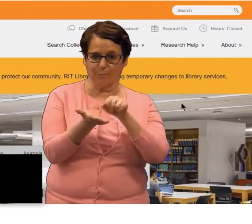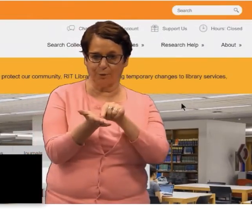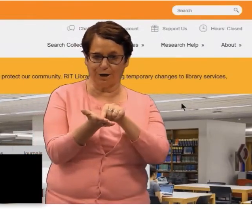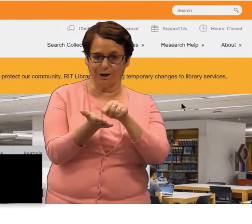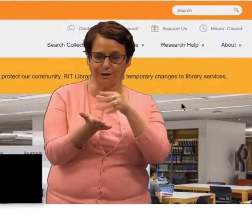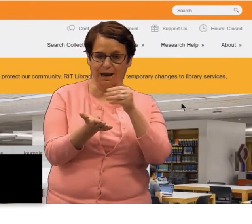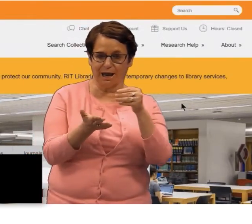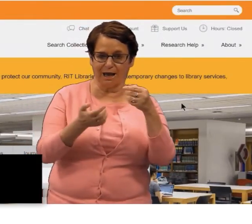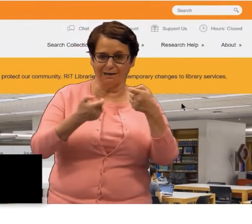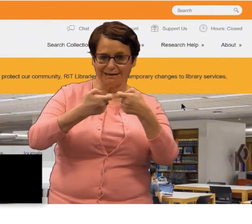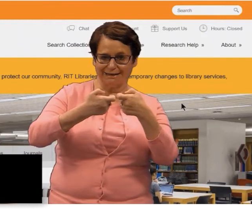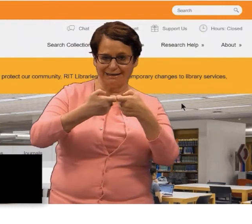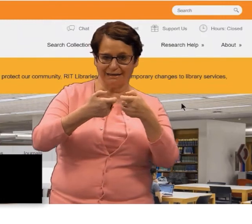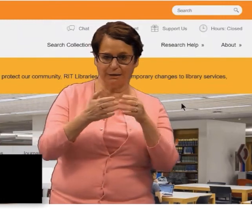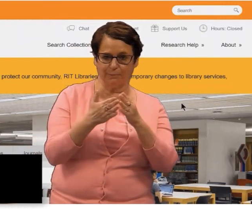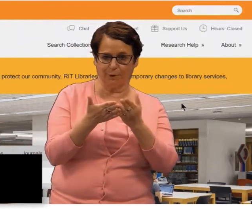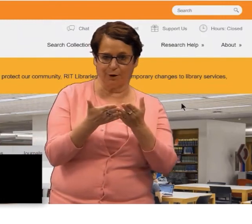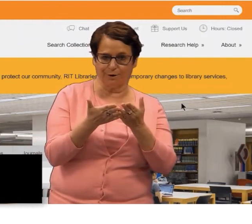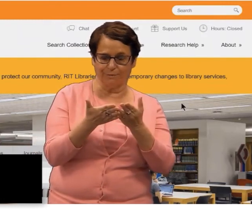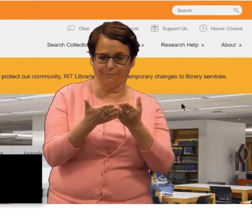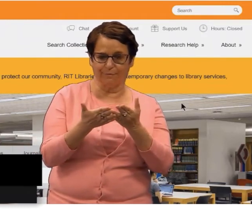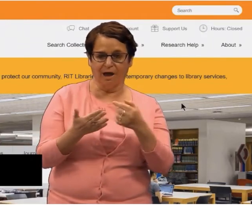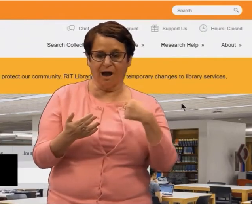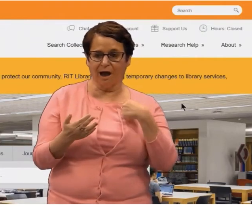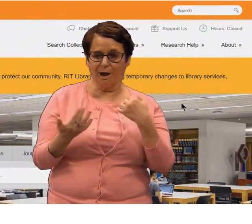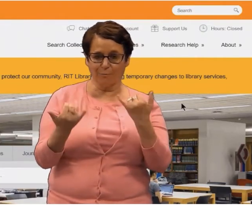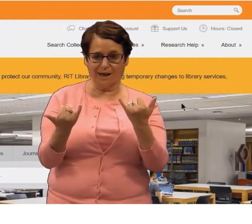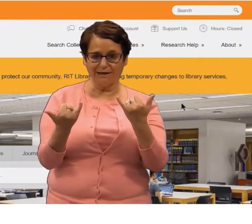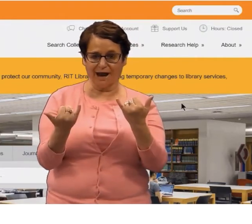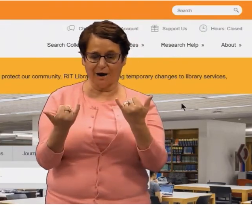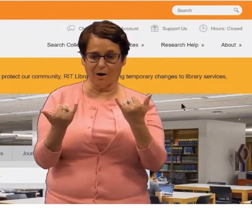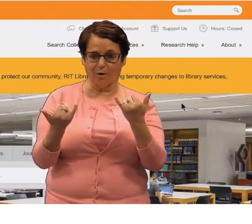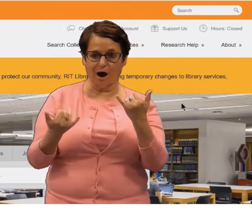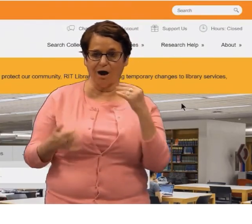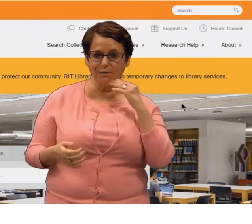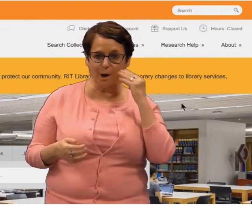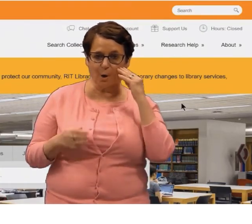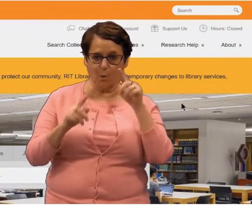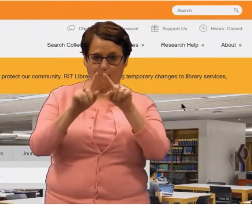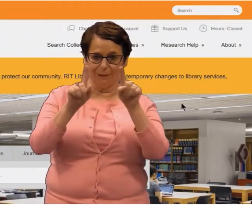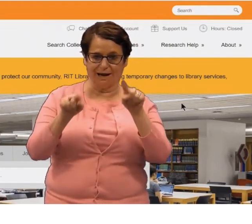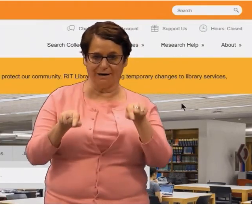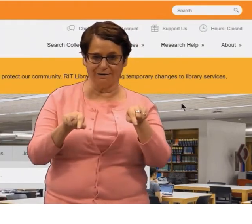Now I want to discuss how to find a print and e-book.